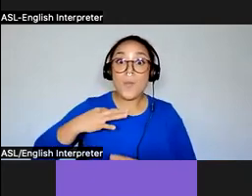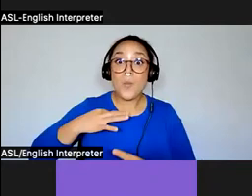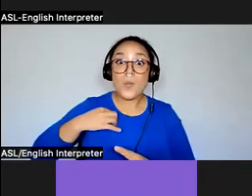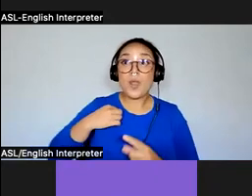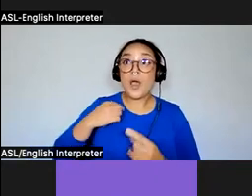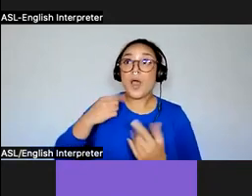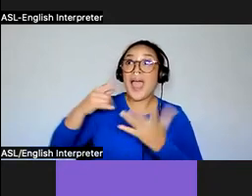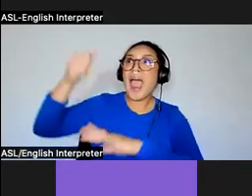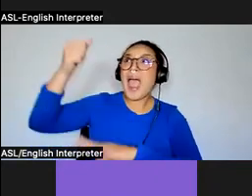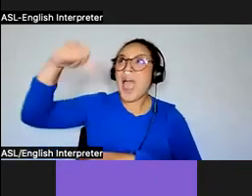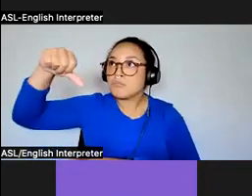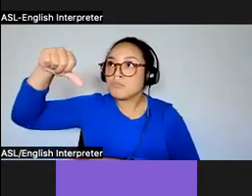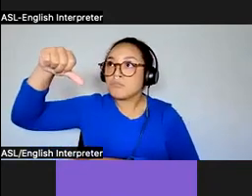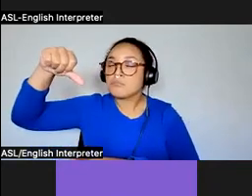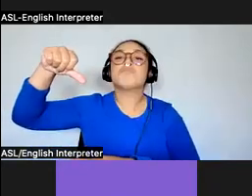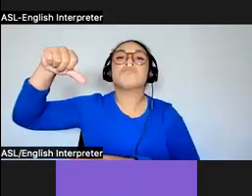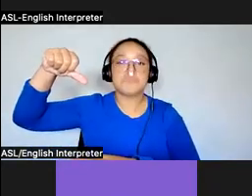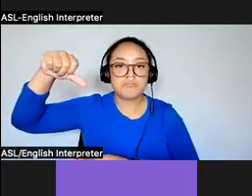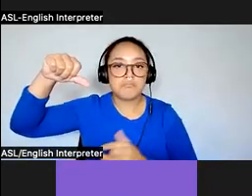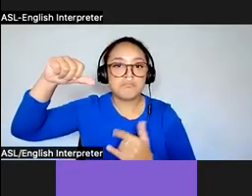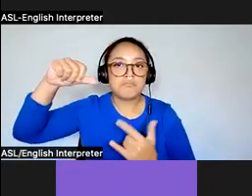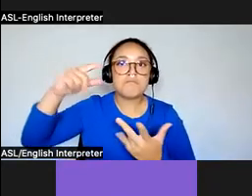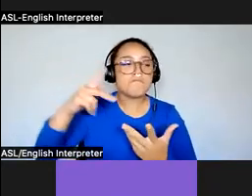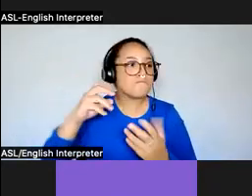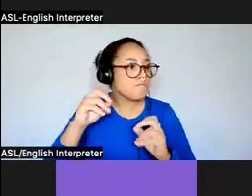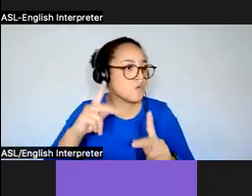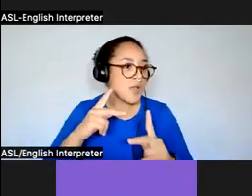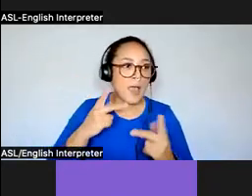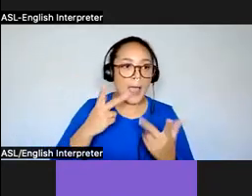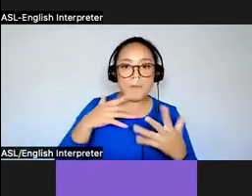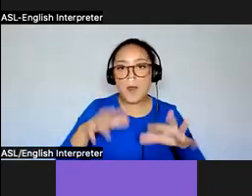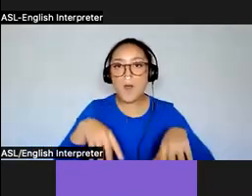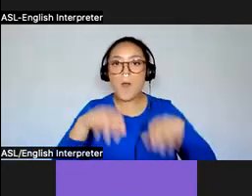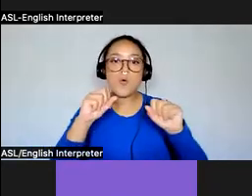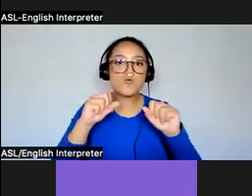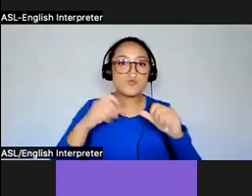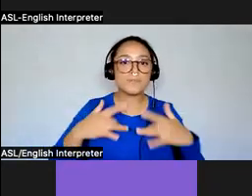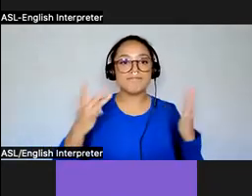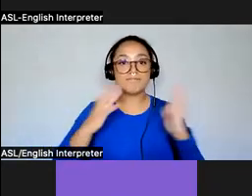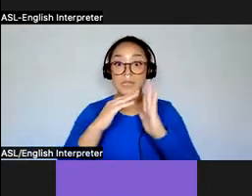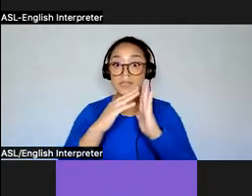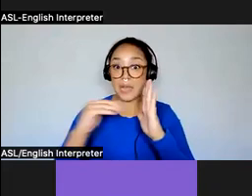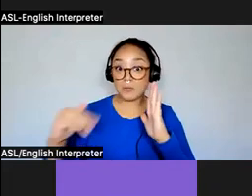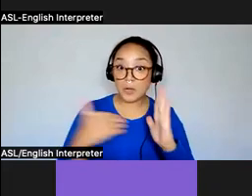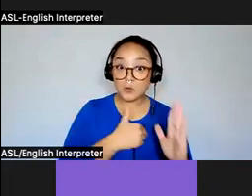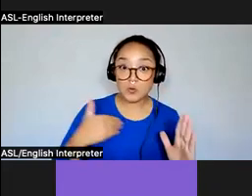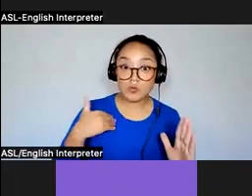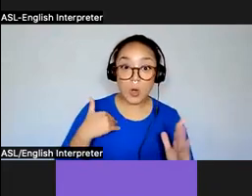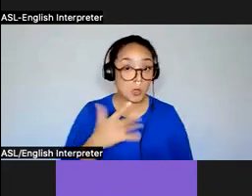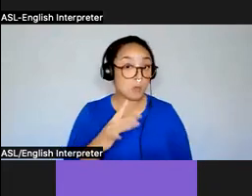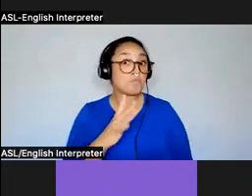want to do an event in a downtown park, then your you know, still reach out to myself and